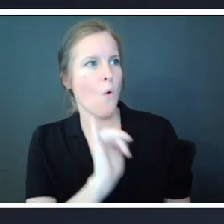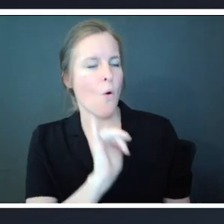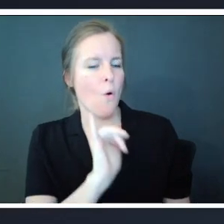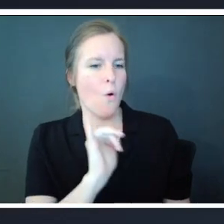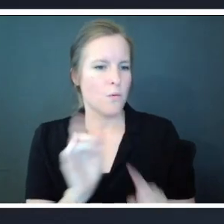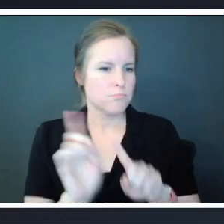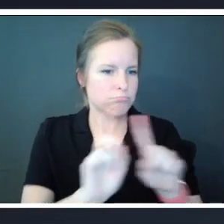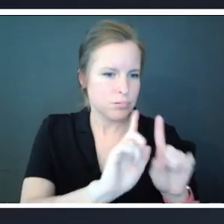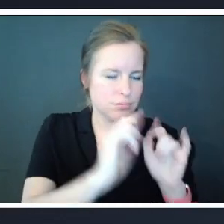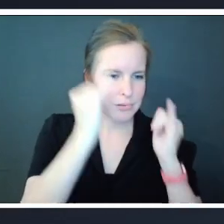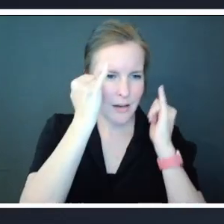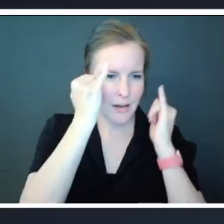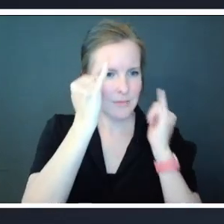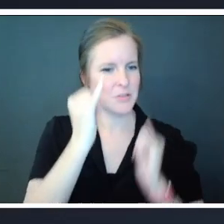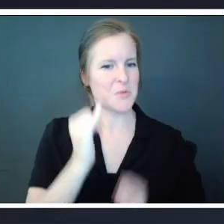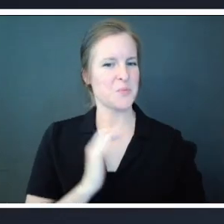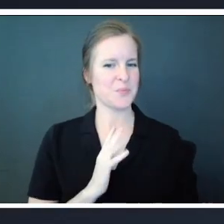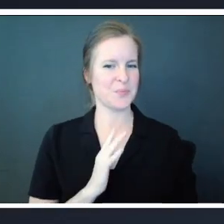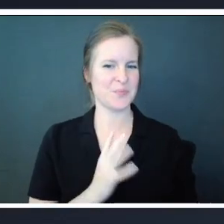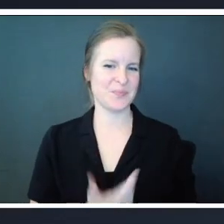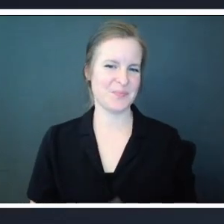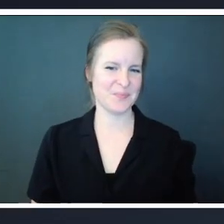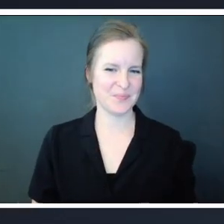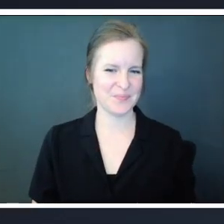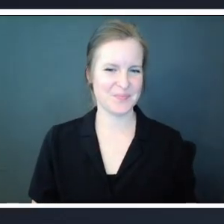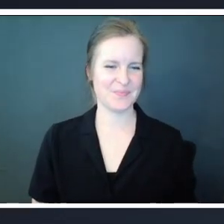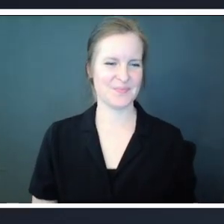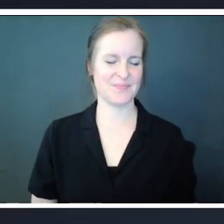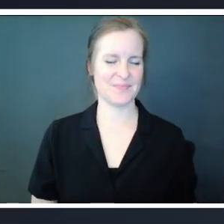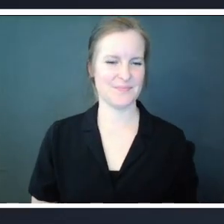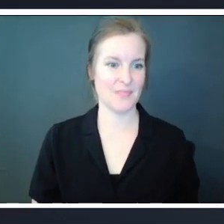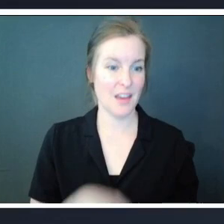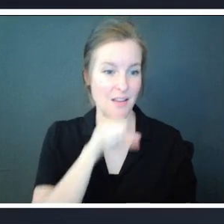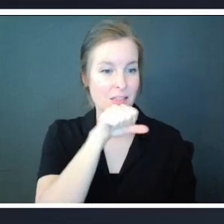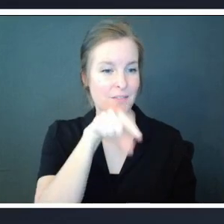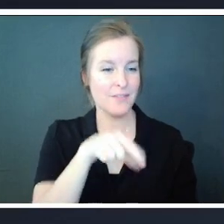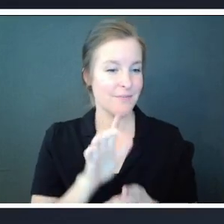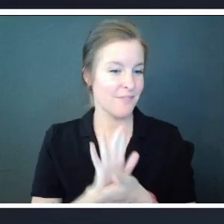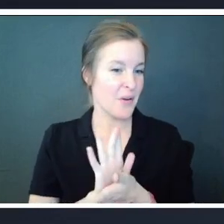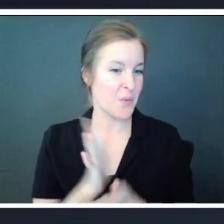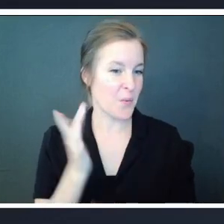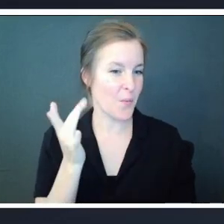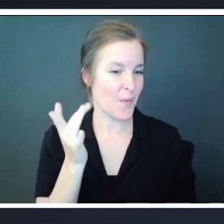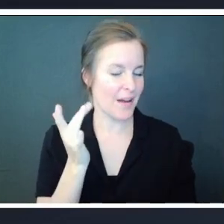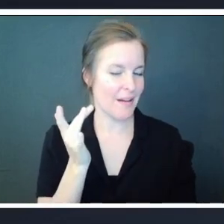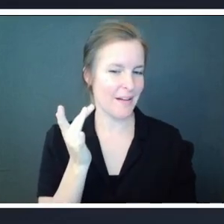All of these, what we love about these videos as well is that it showcases a little bit about